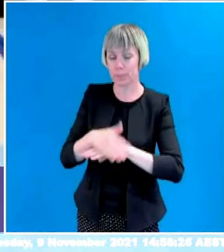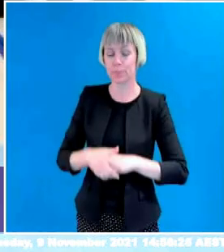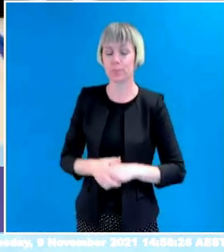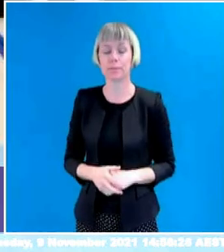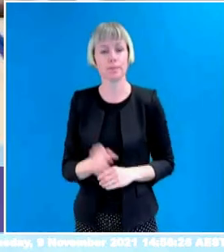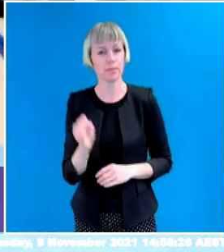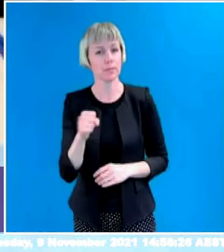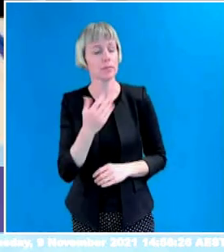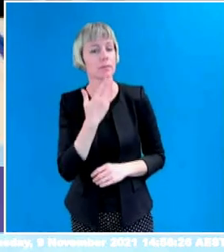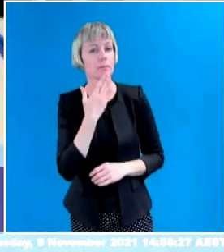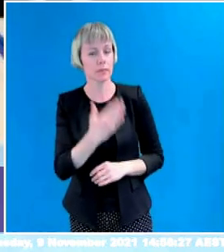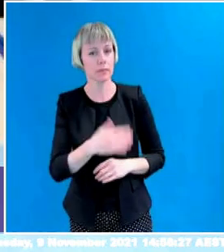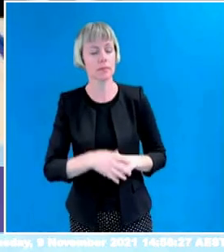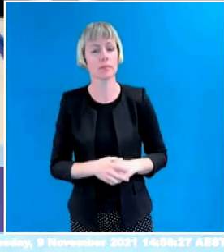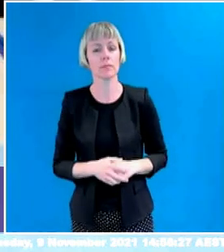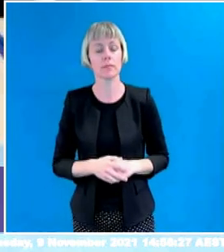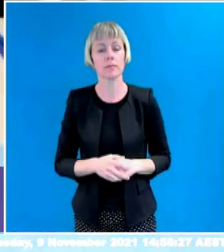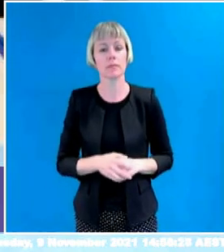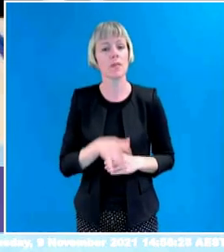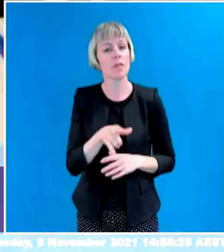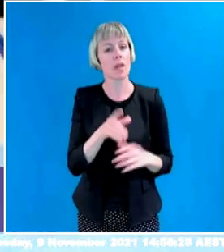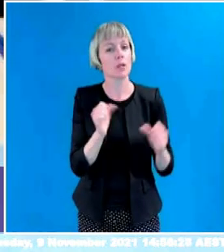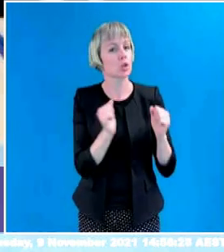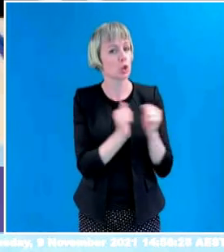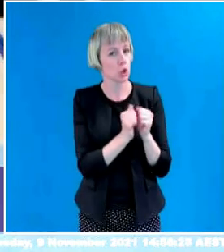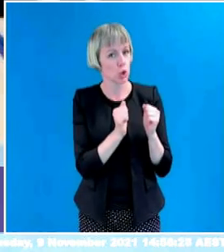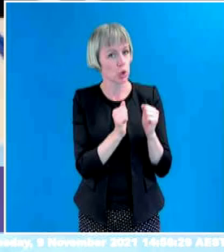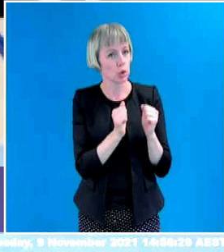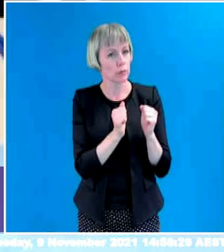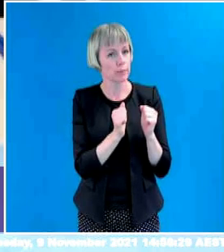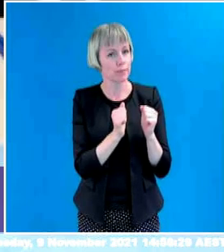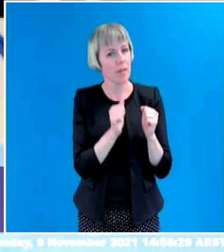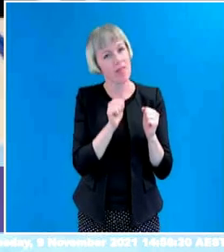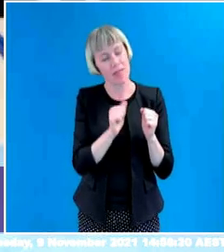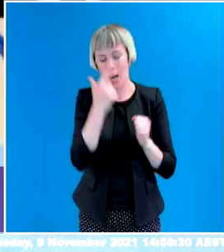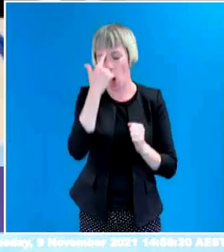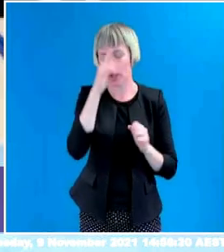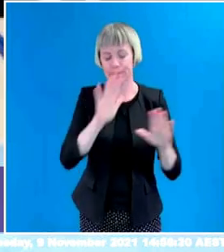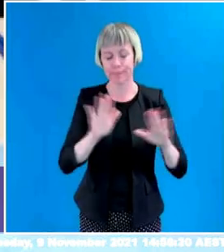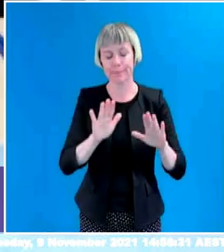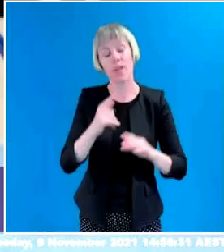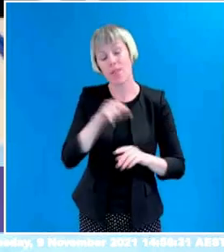The margin of appreciation doctrine, yes, it does feature in the European